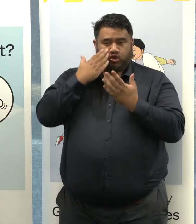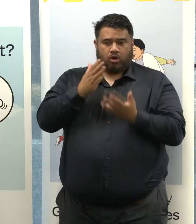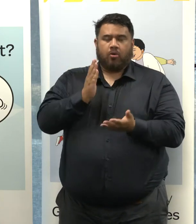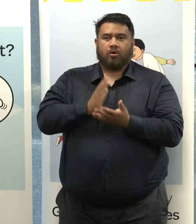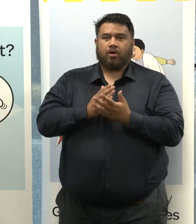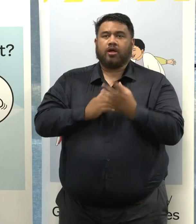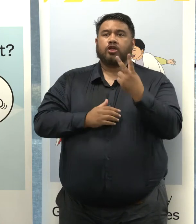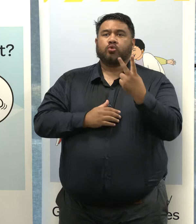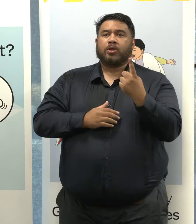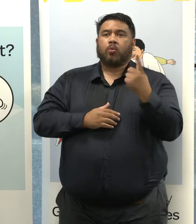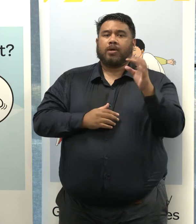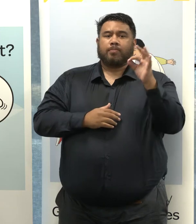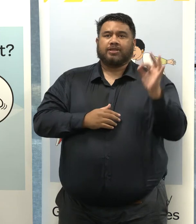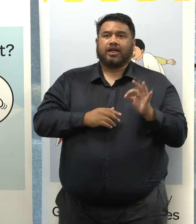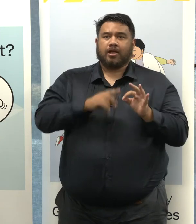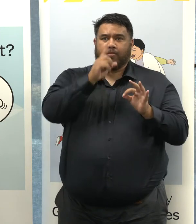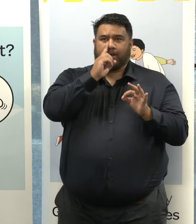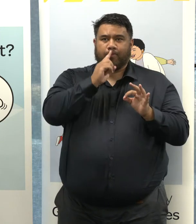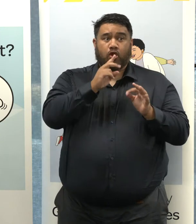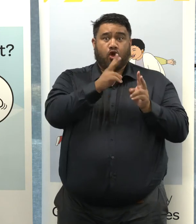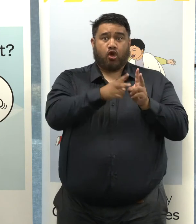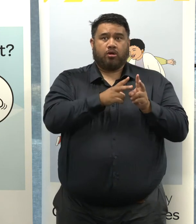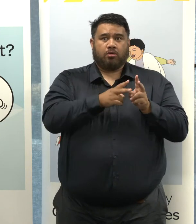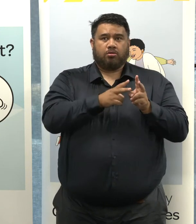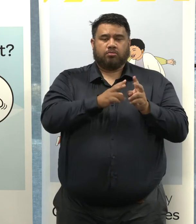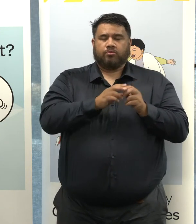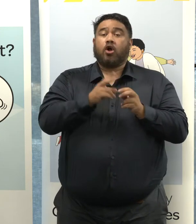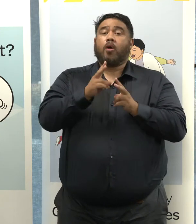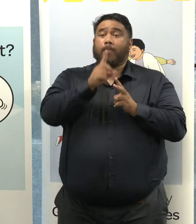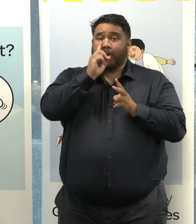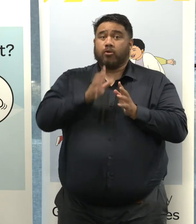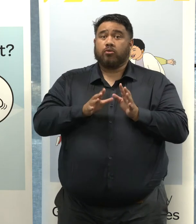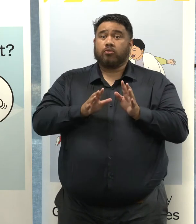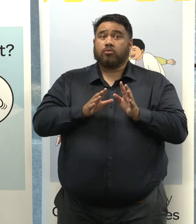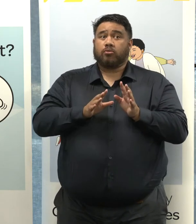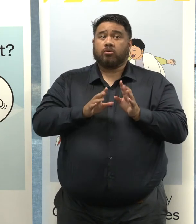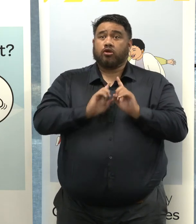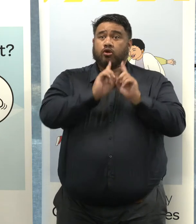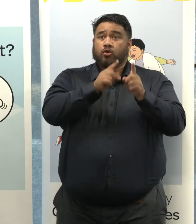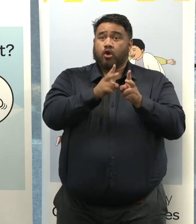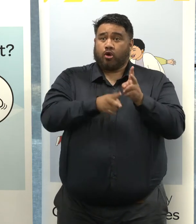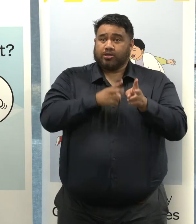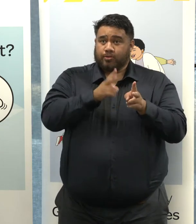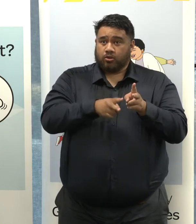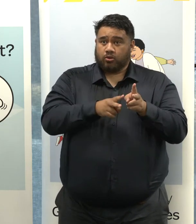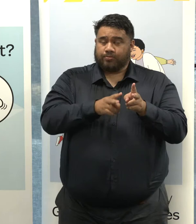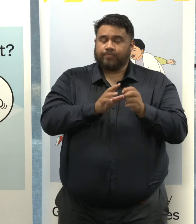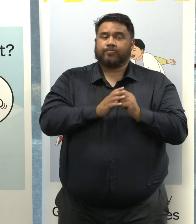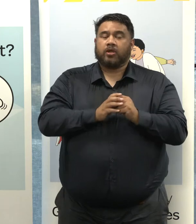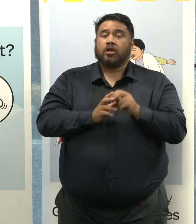updating the whole genome